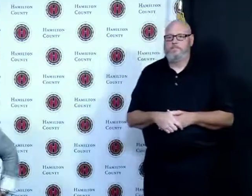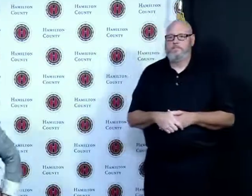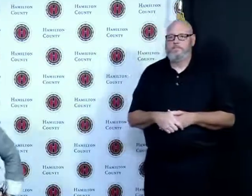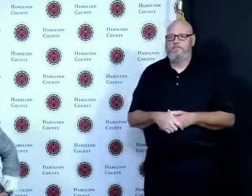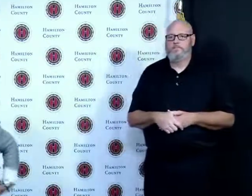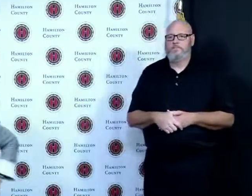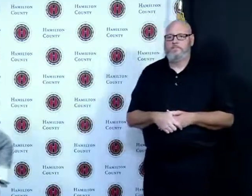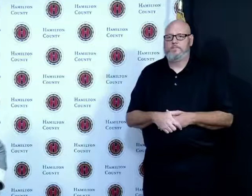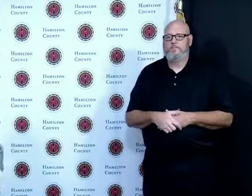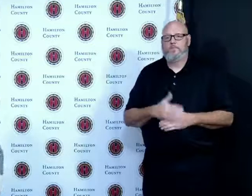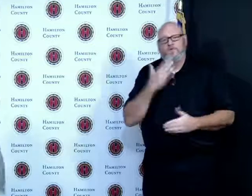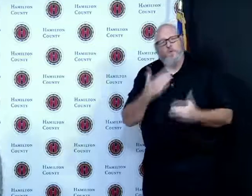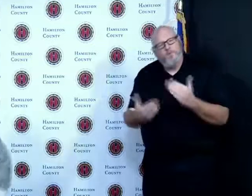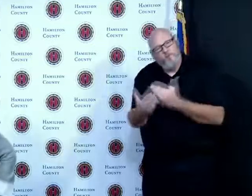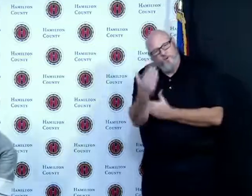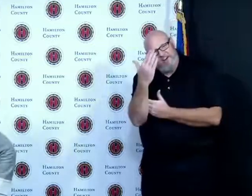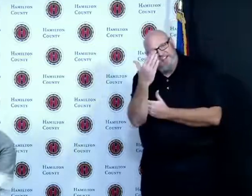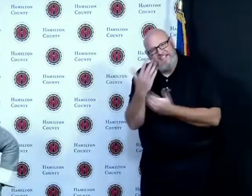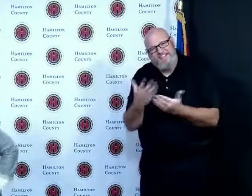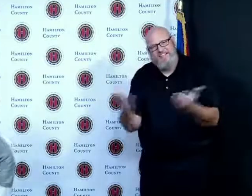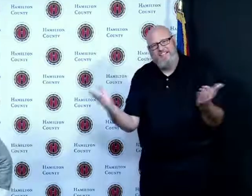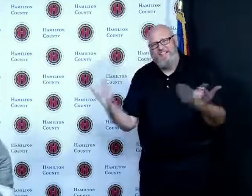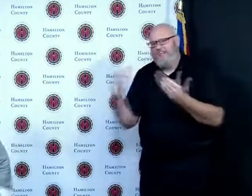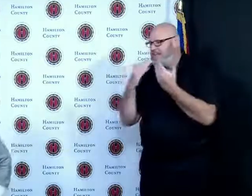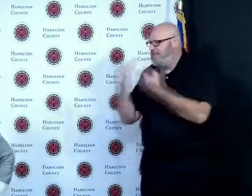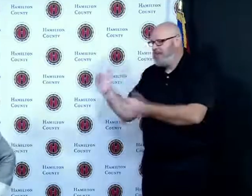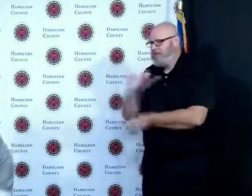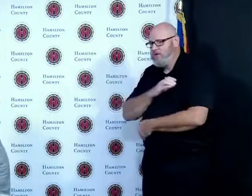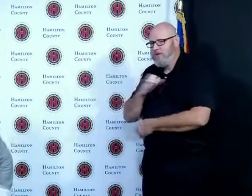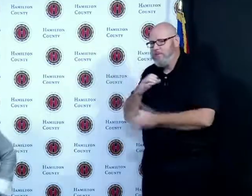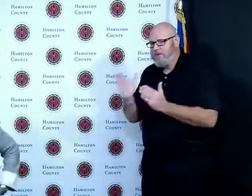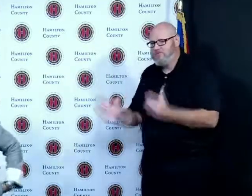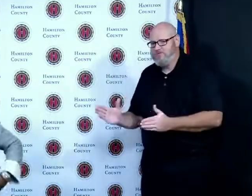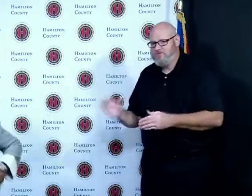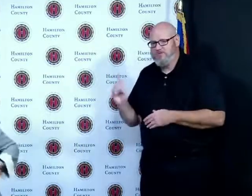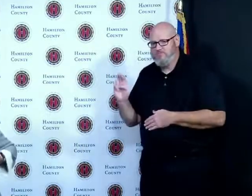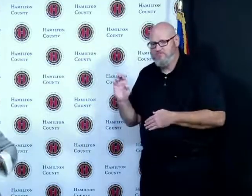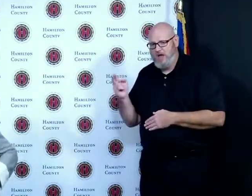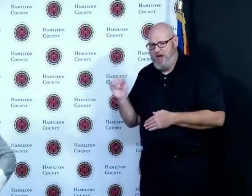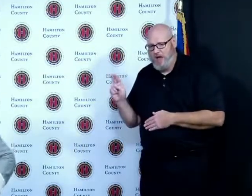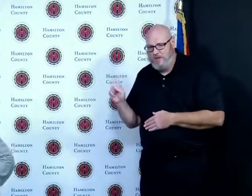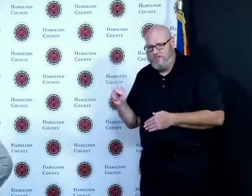good morning and thank you Commissioner Driehaus as well as Commissioners Dumas and Commissioner